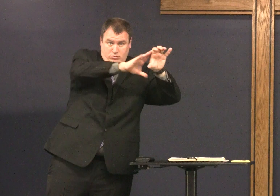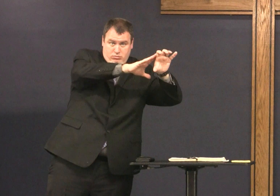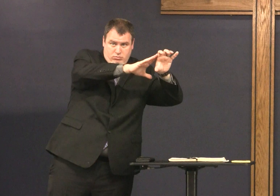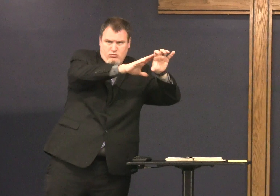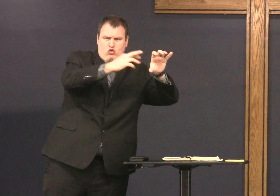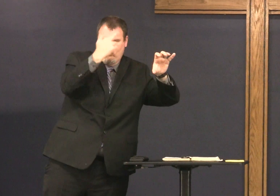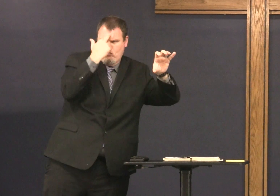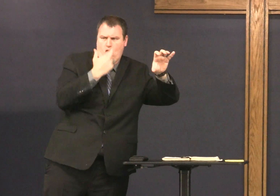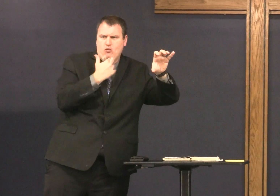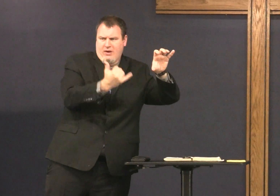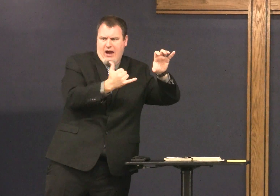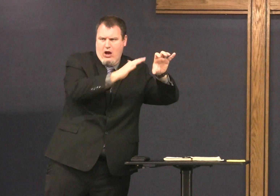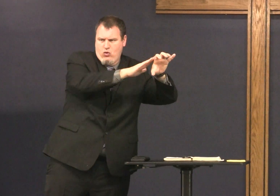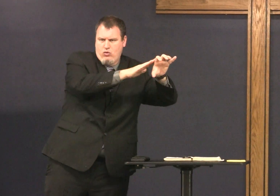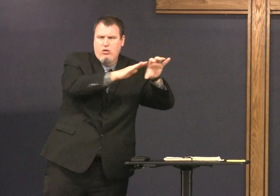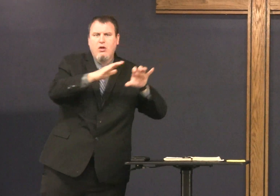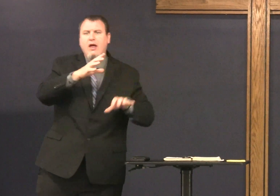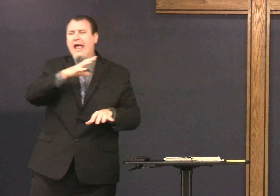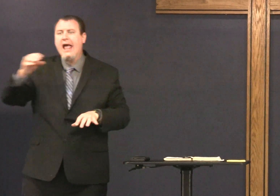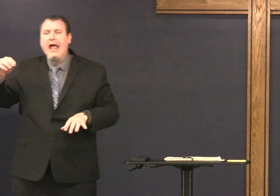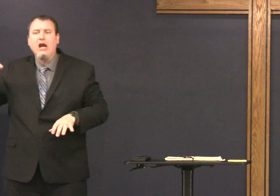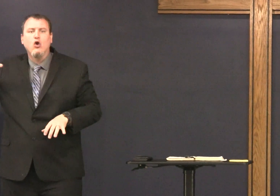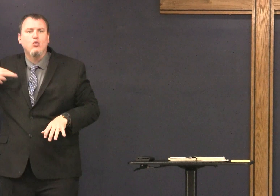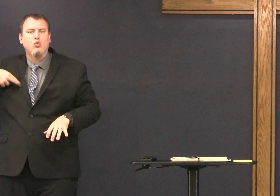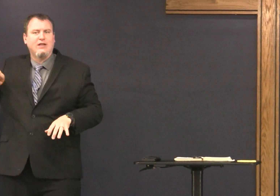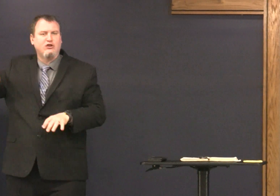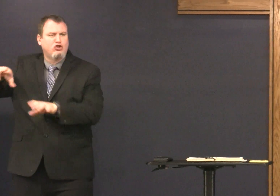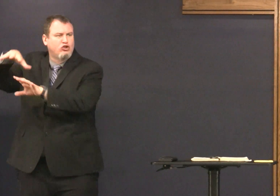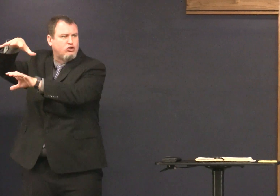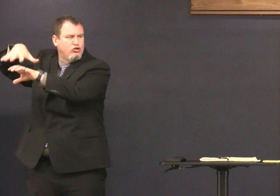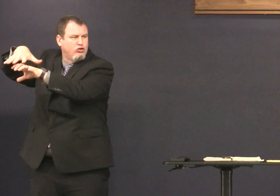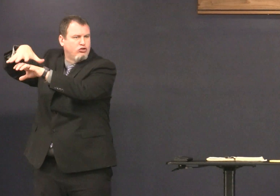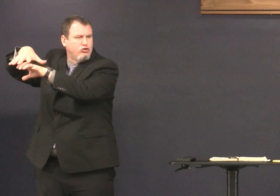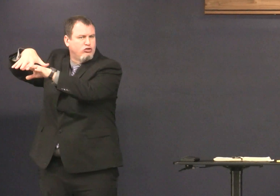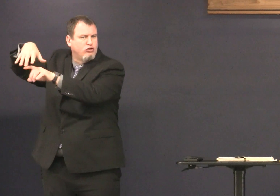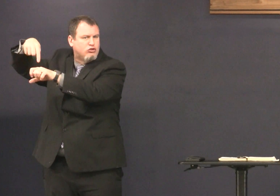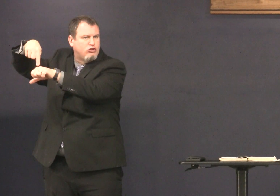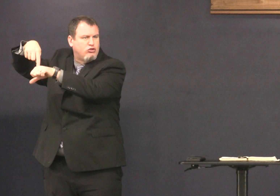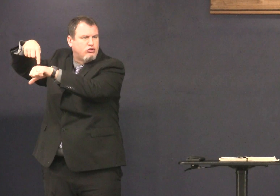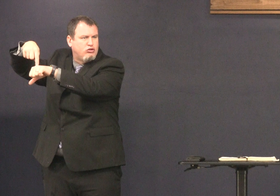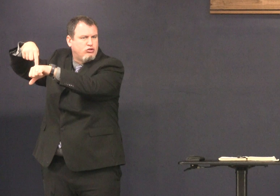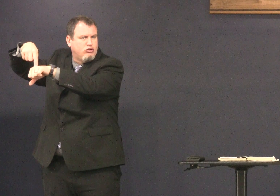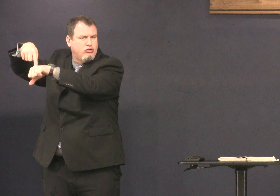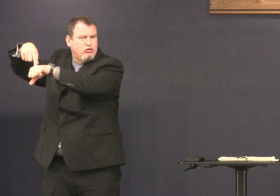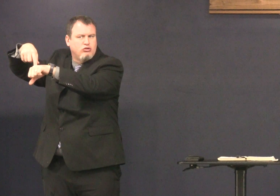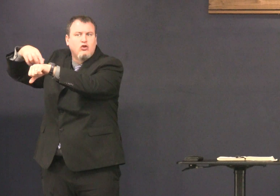one was the king now that was Rome now but but you also have the religious branch of government